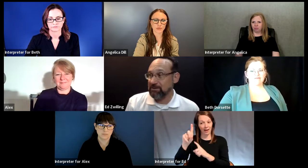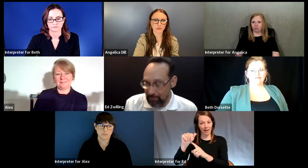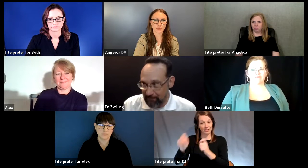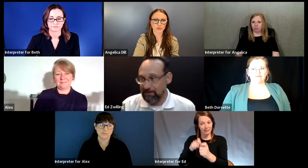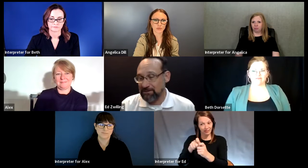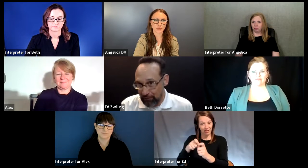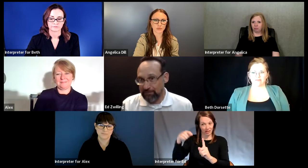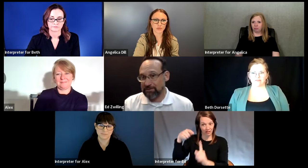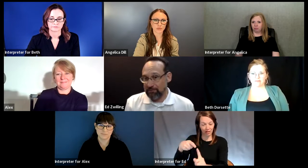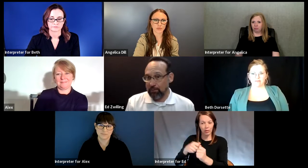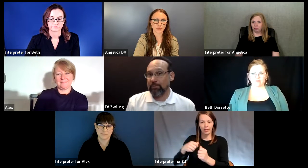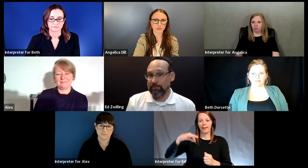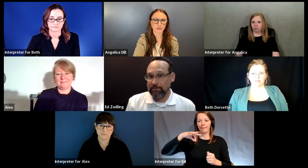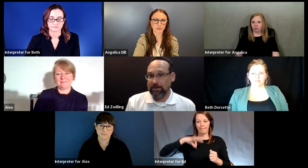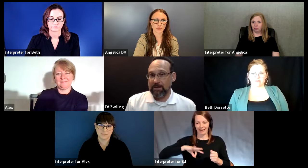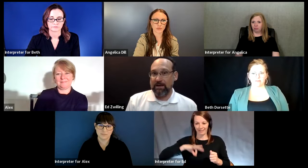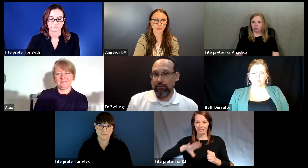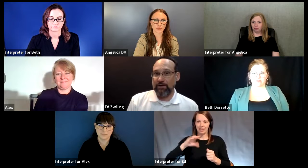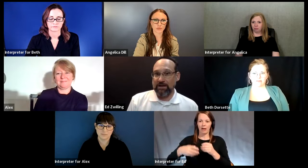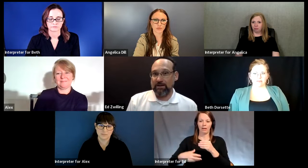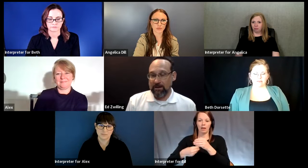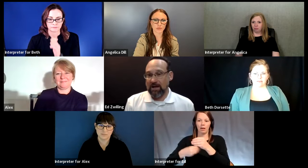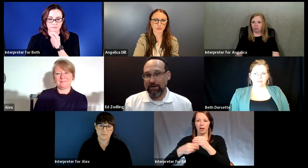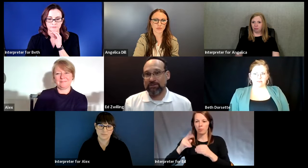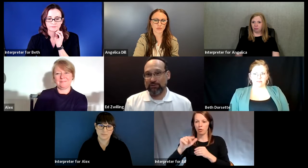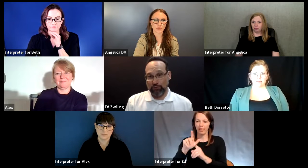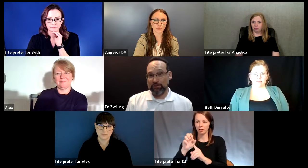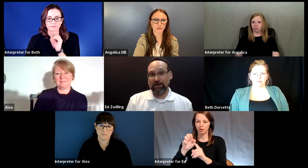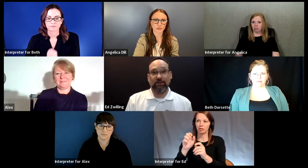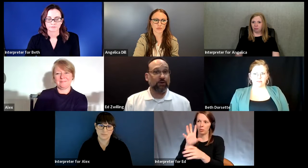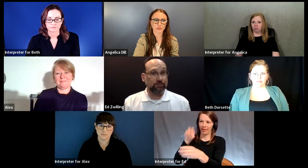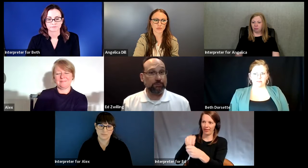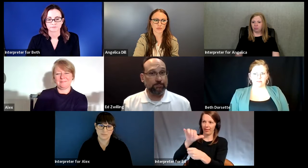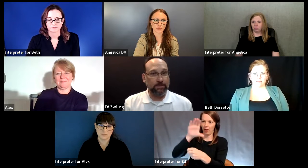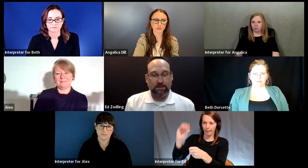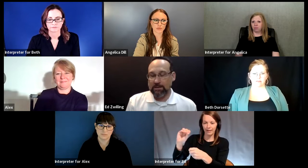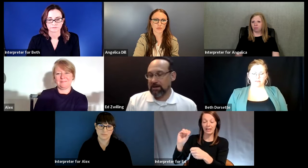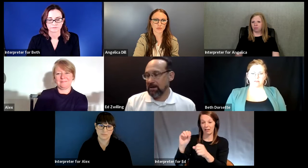to the benefits and privileges of employment and providing accommodations with respect to those.